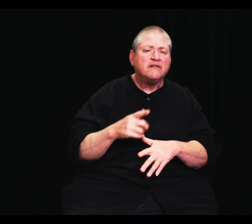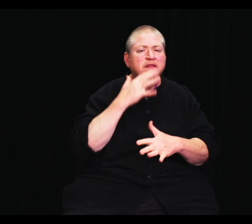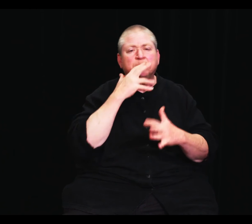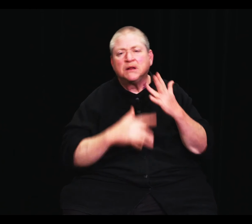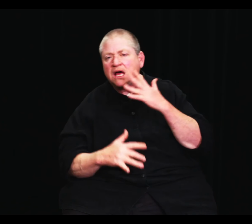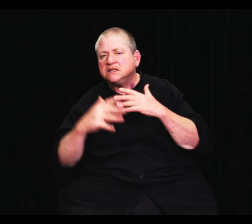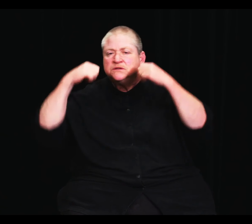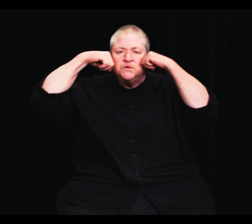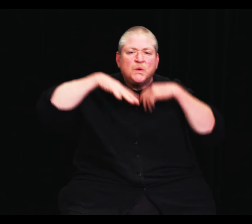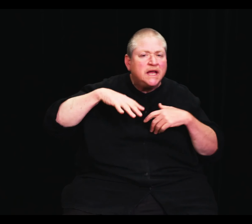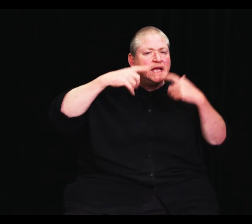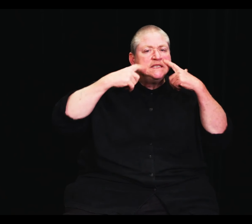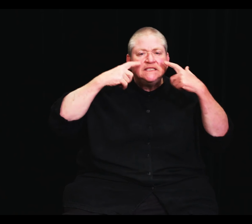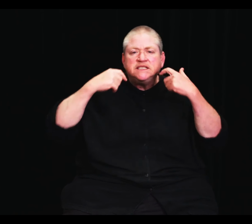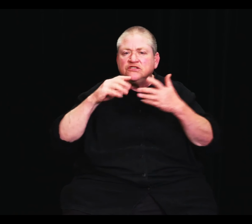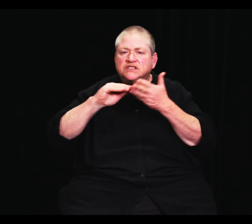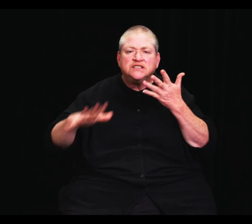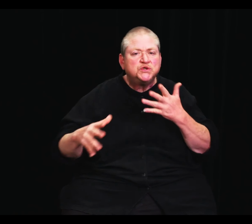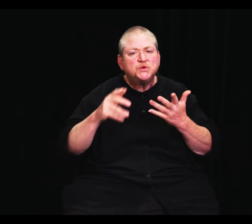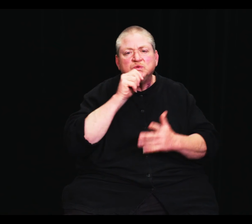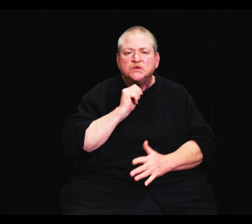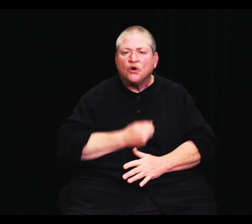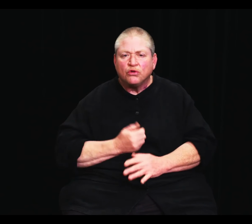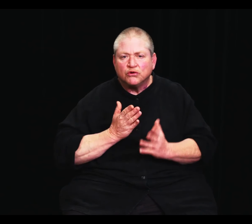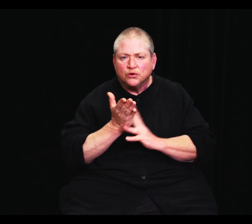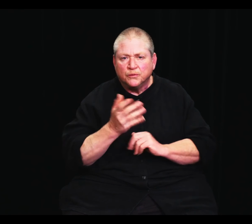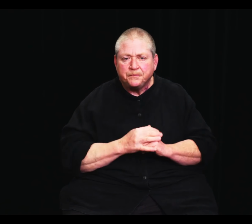College campuses are indeed magical because of the blood, sweat, and tears